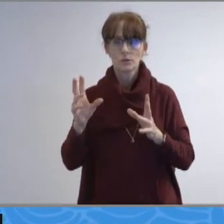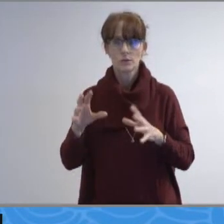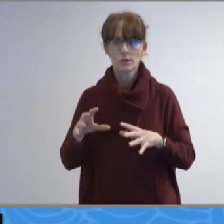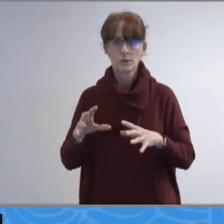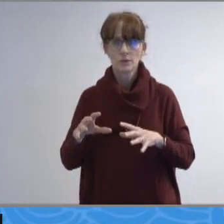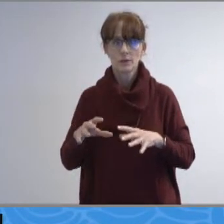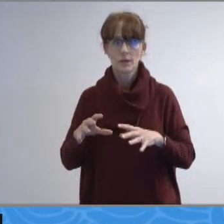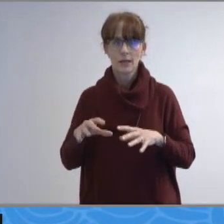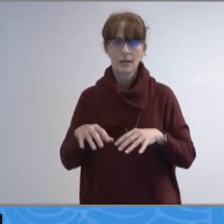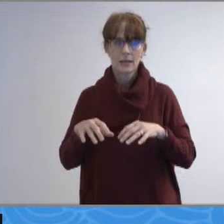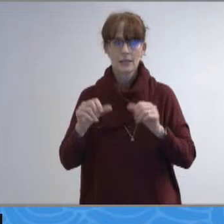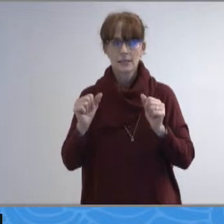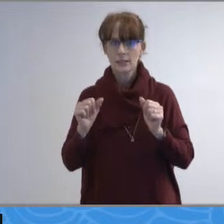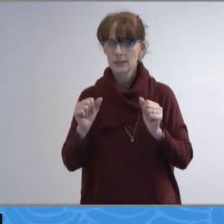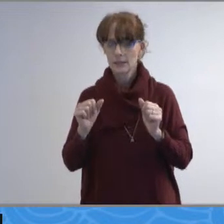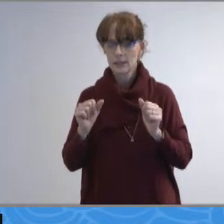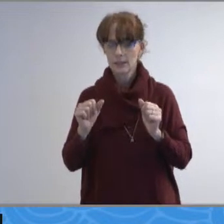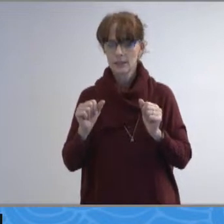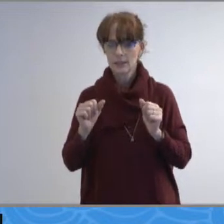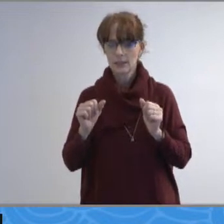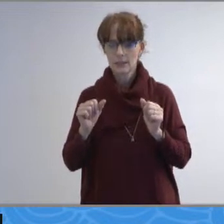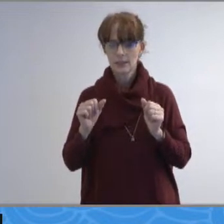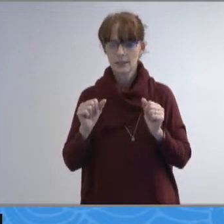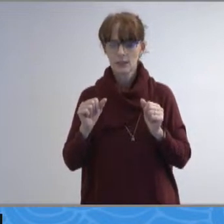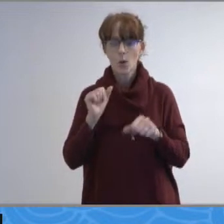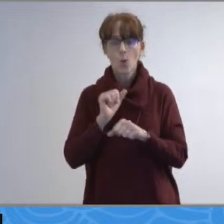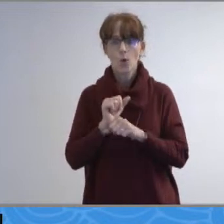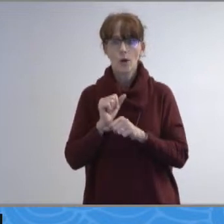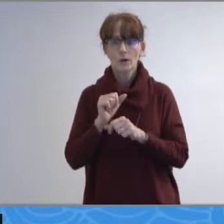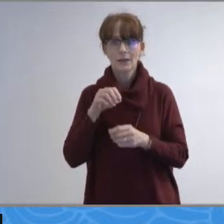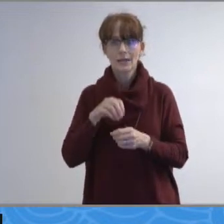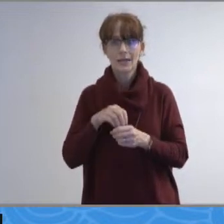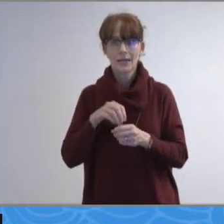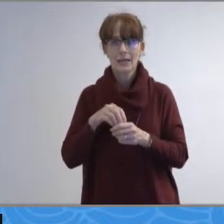they kind of work with inside IXL